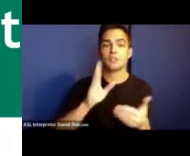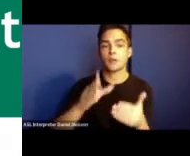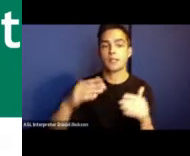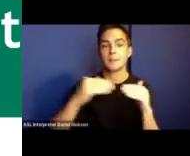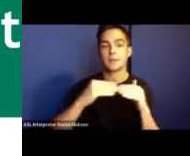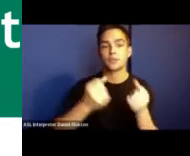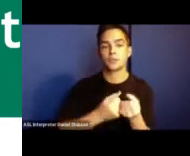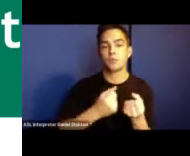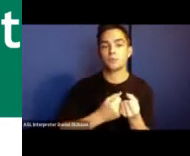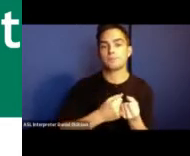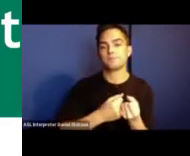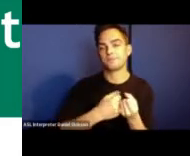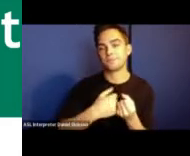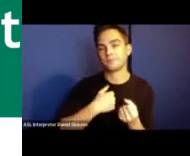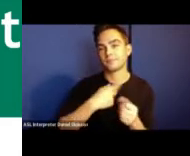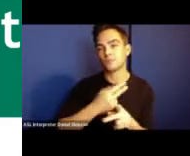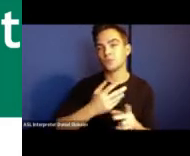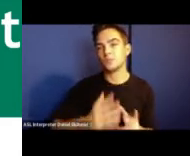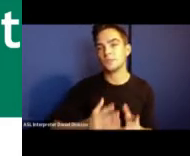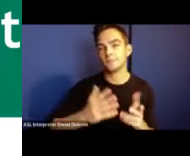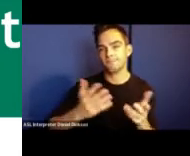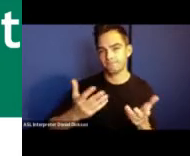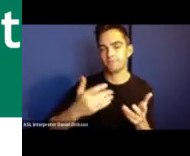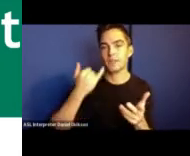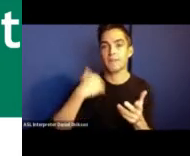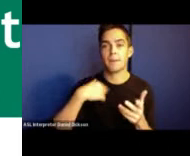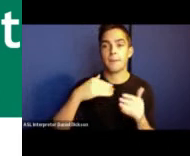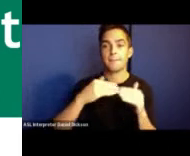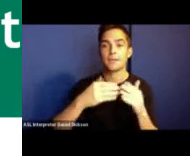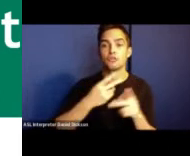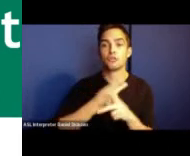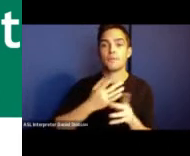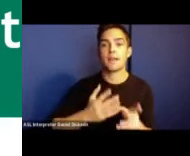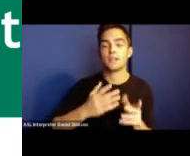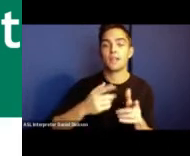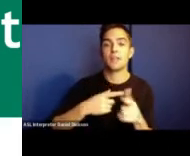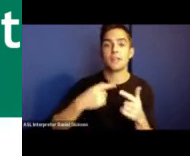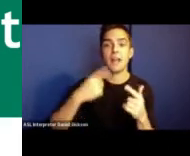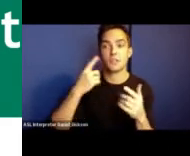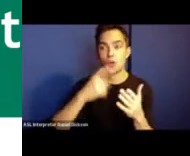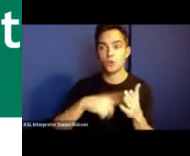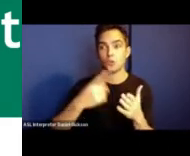So if I'm a supervisor, if I'm a peer supervisor, and I noticed that one of my peers have 10,